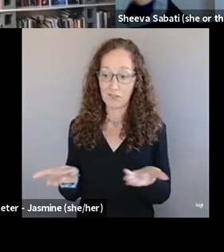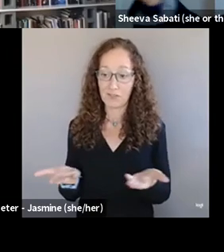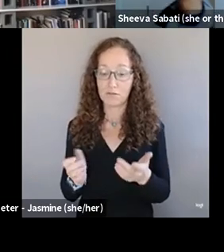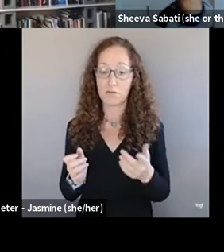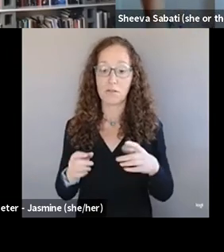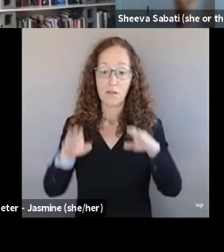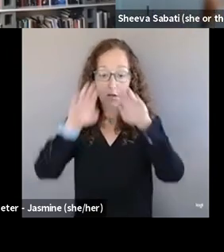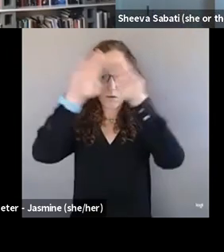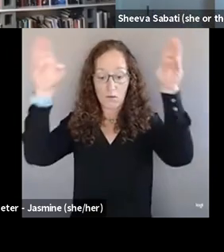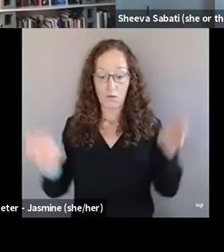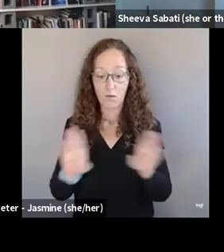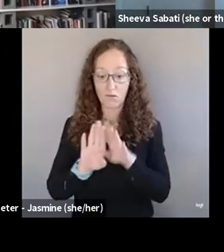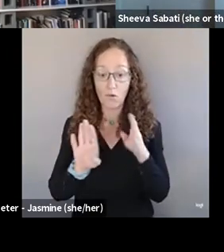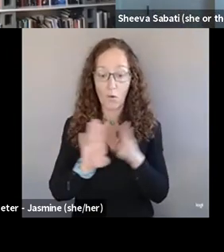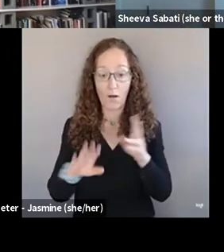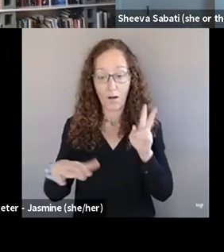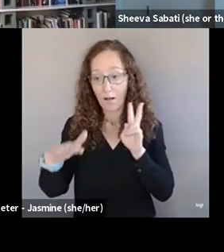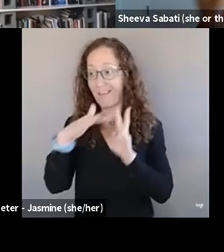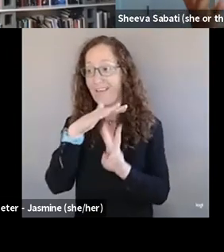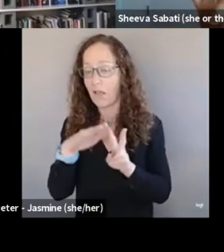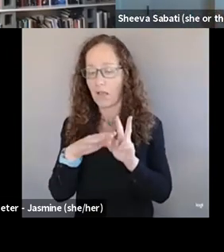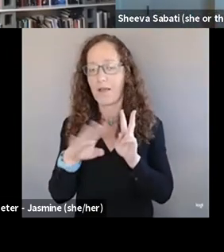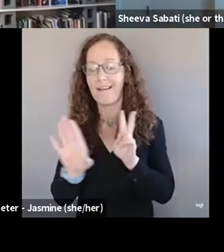love. We want to uplift each other up. You go first you go